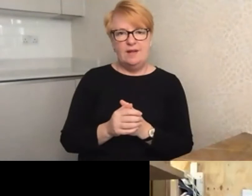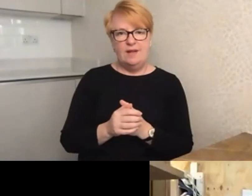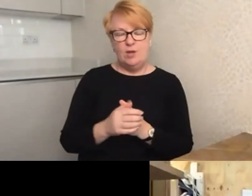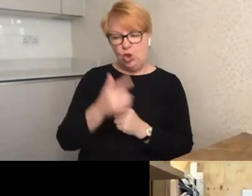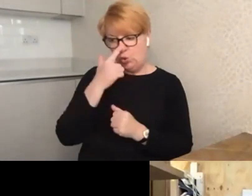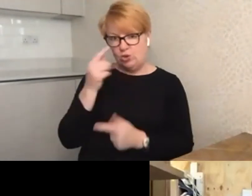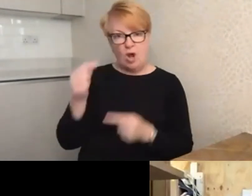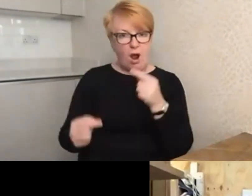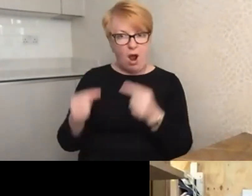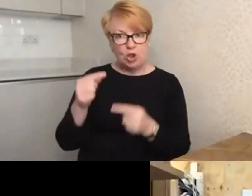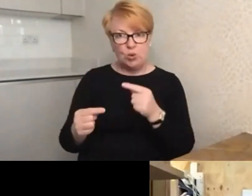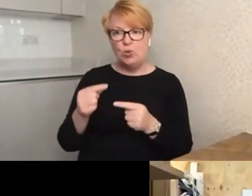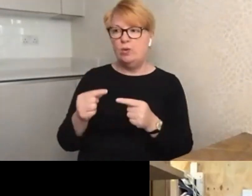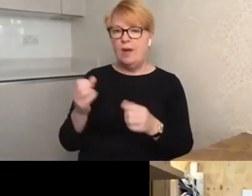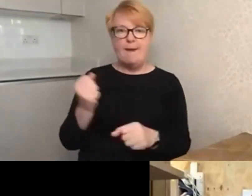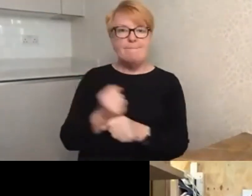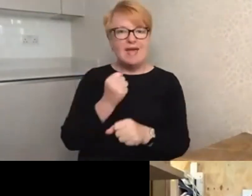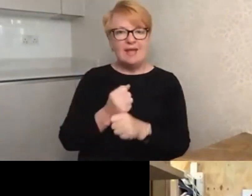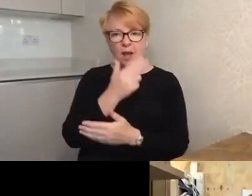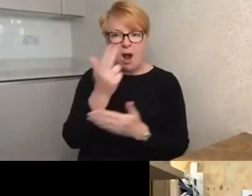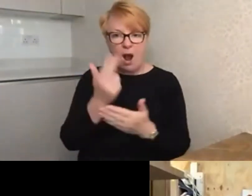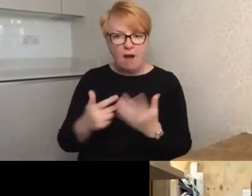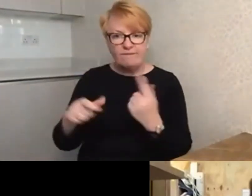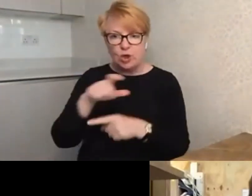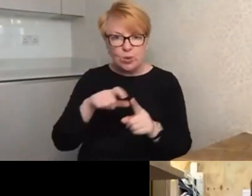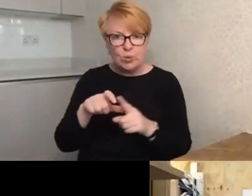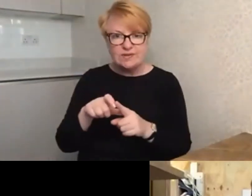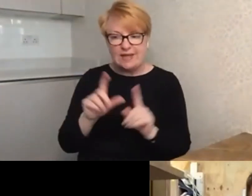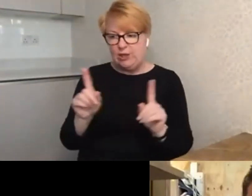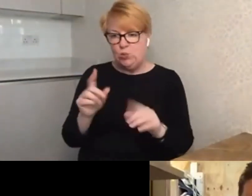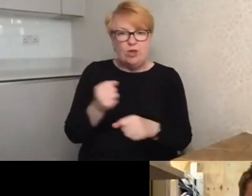making art for a community is what community art does; not all community arts does that very well.